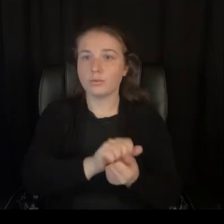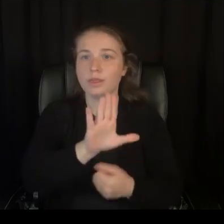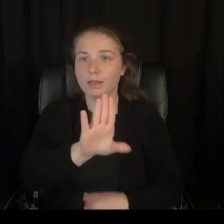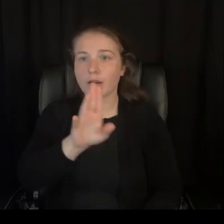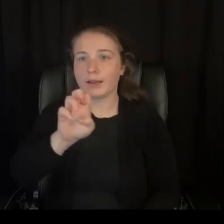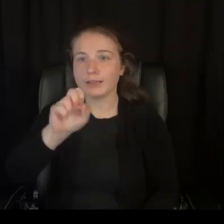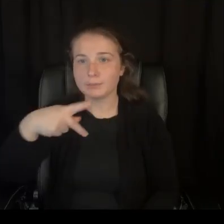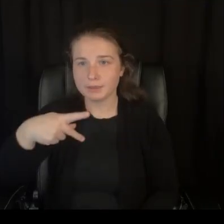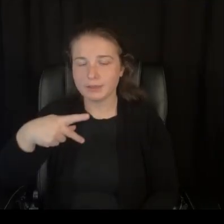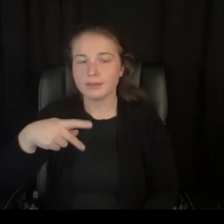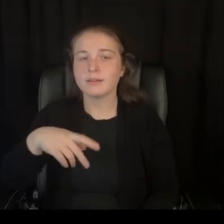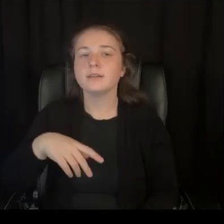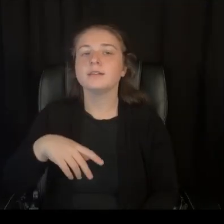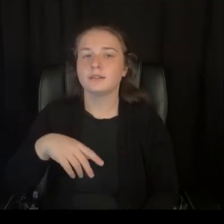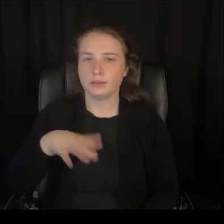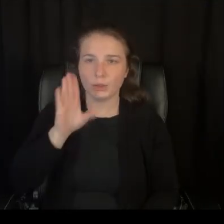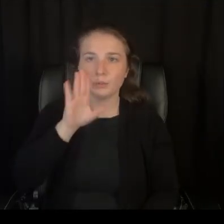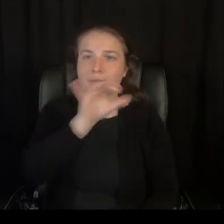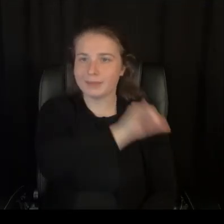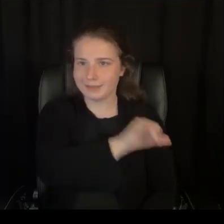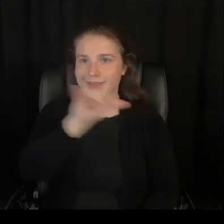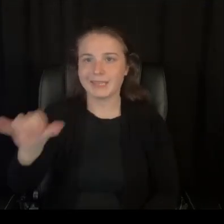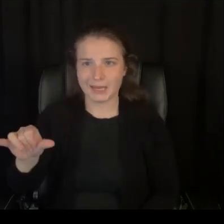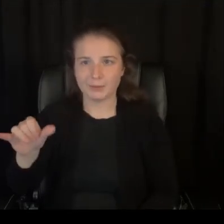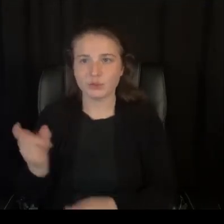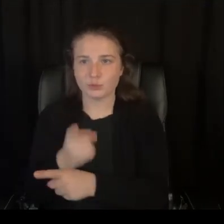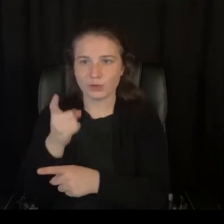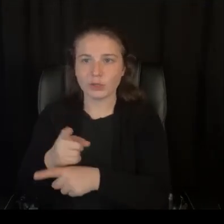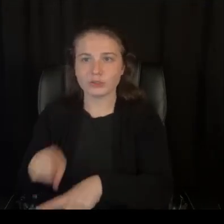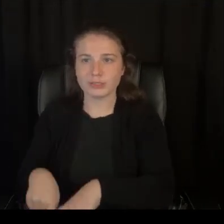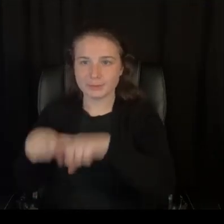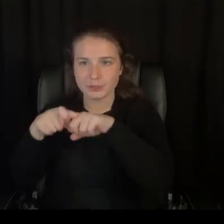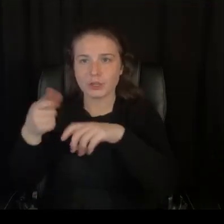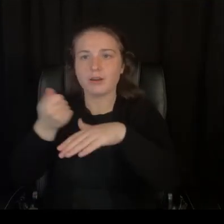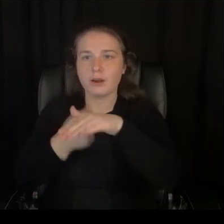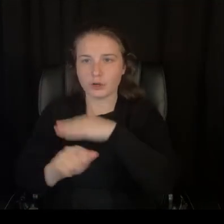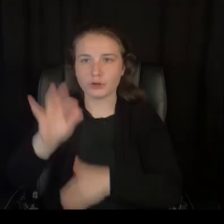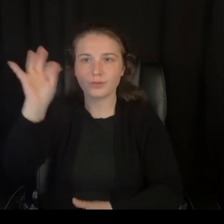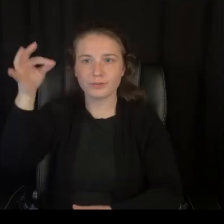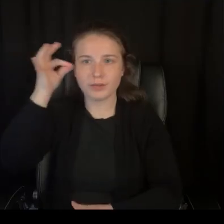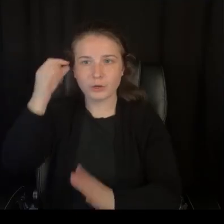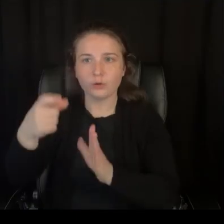a bus suspension would be treated as a suspension under the federal regulation